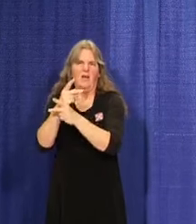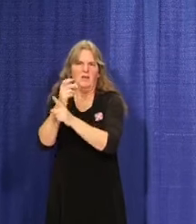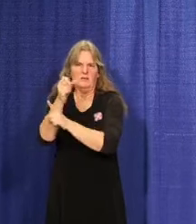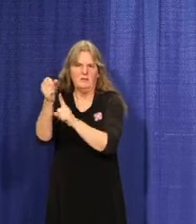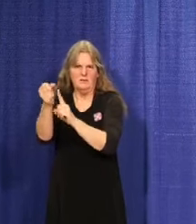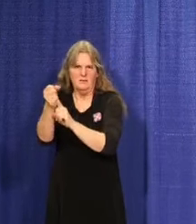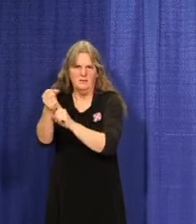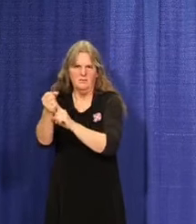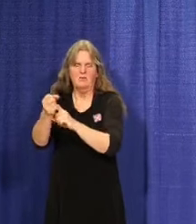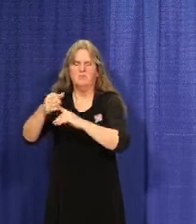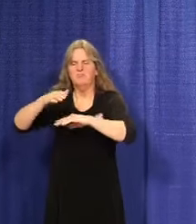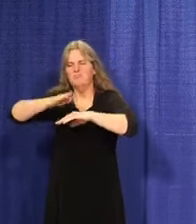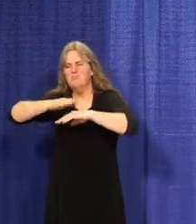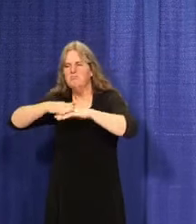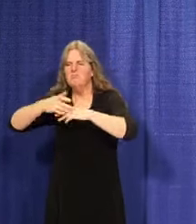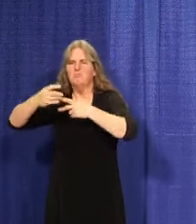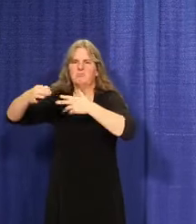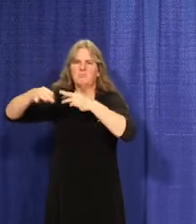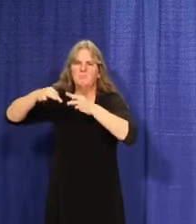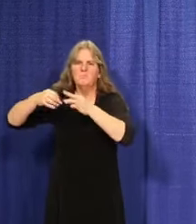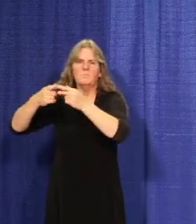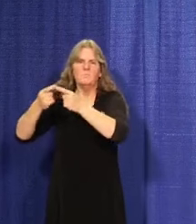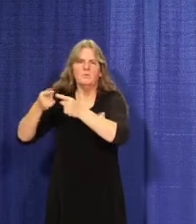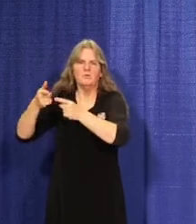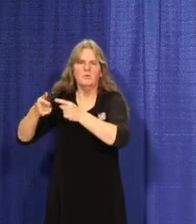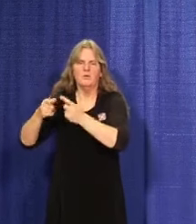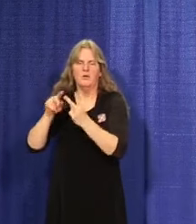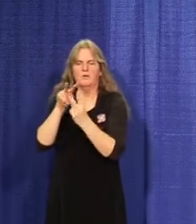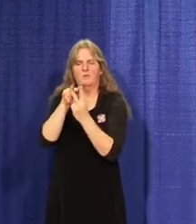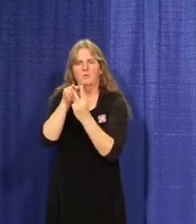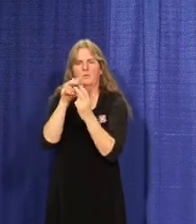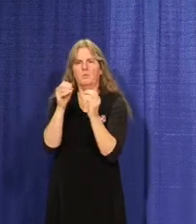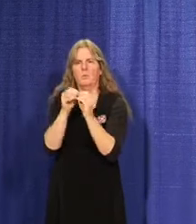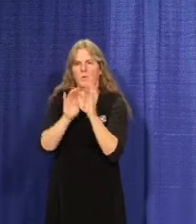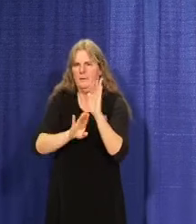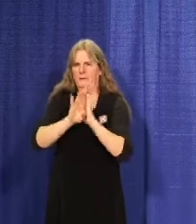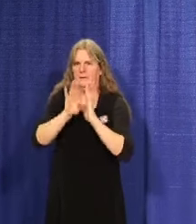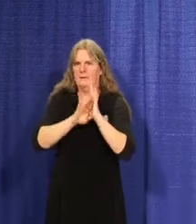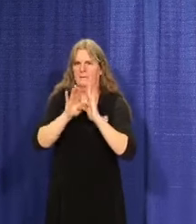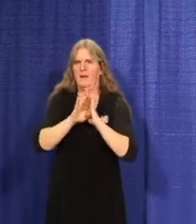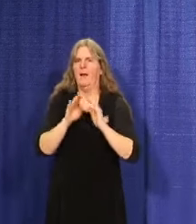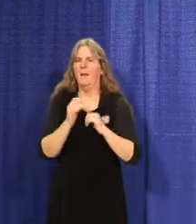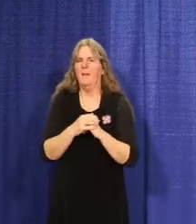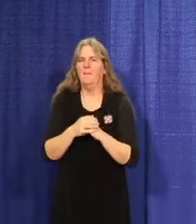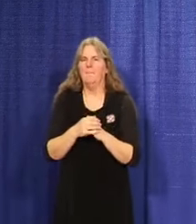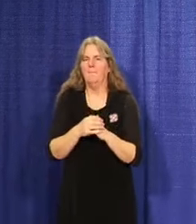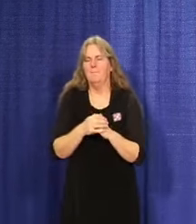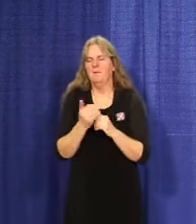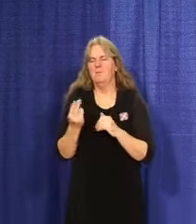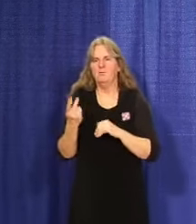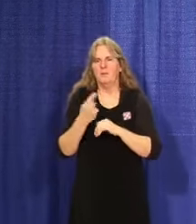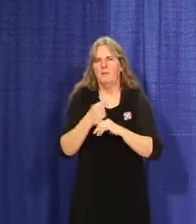Those are our two other versions that hopefully will be ready in the next few days. Pat: Thank you.